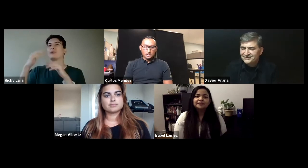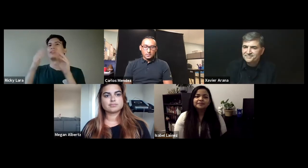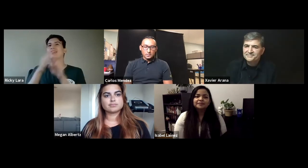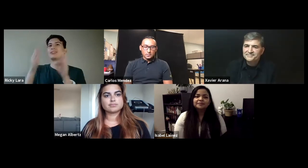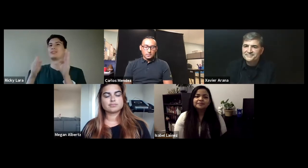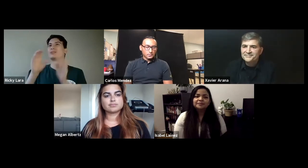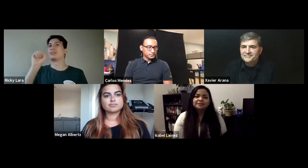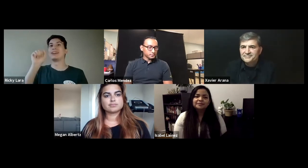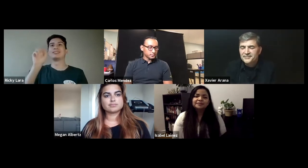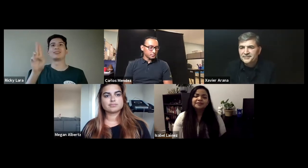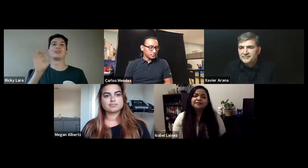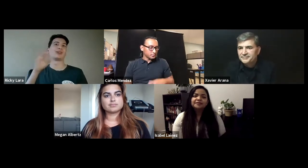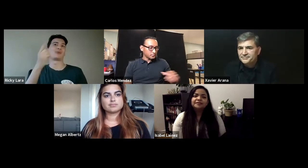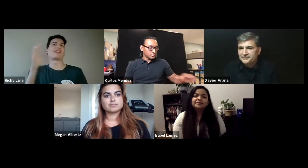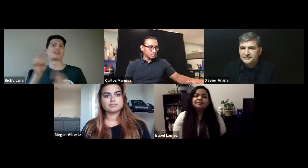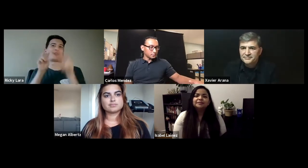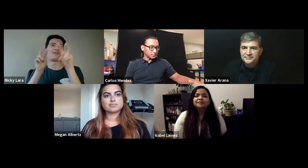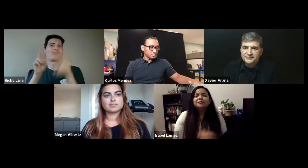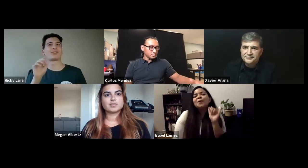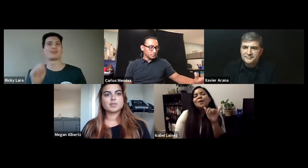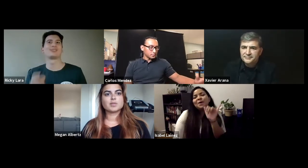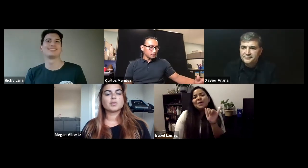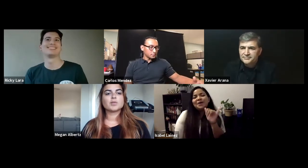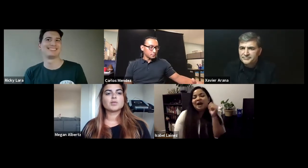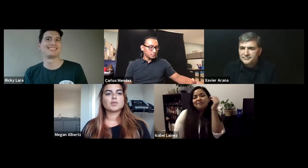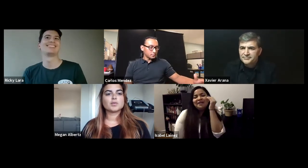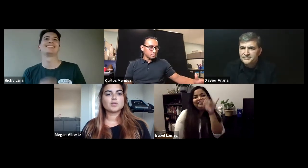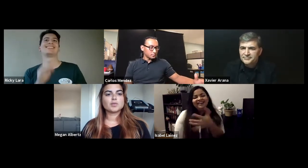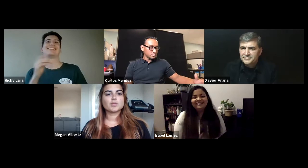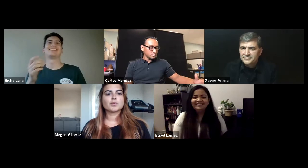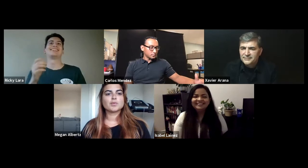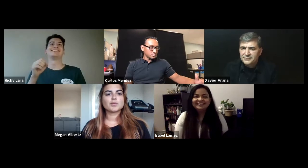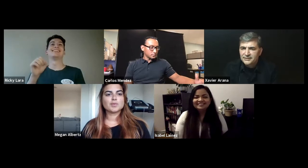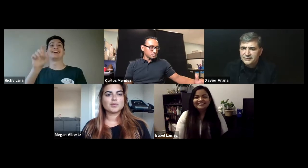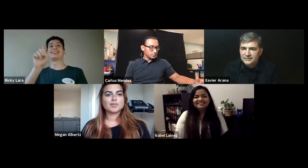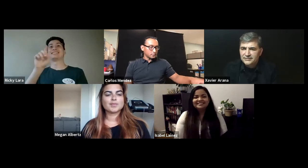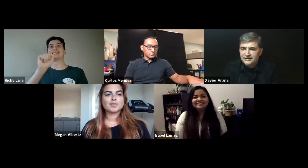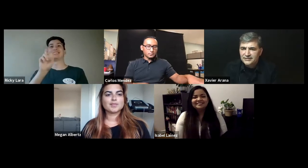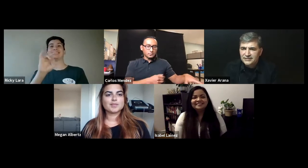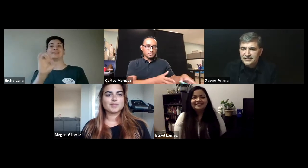Ricky: Yes, definitely. There's a lot more buildings next to... There's actually a building that's gonna be built